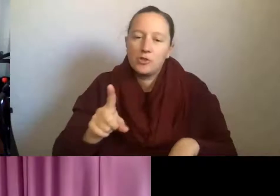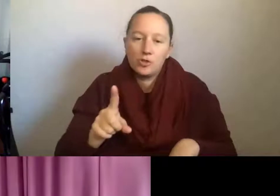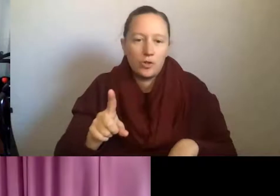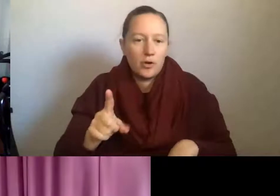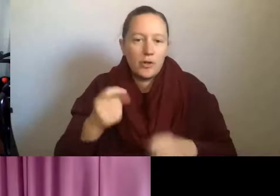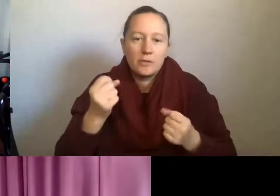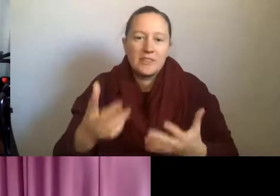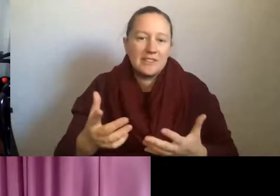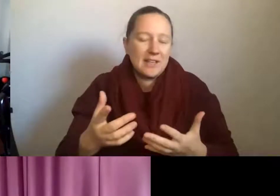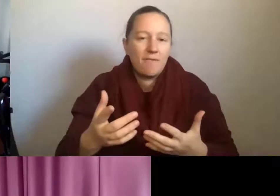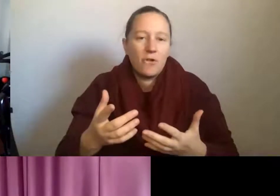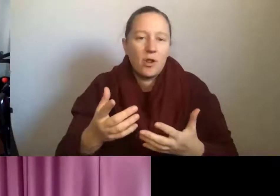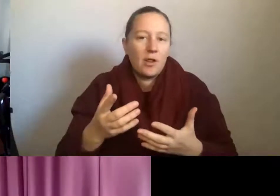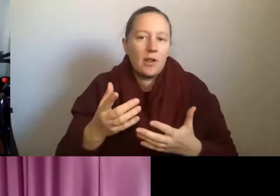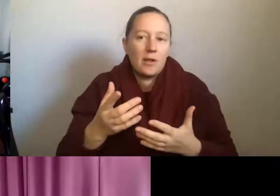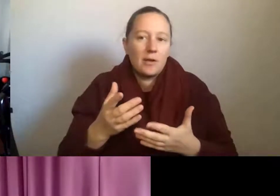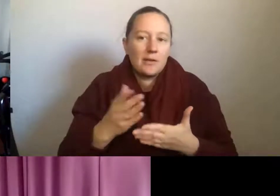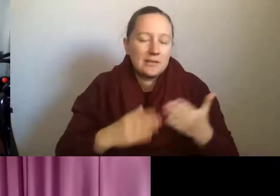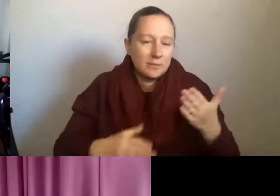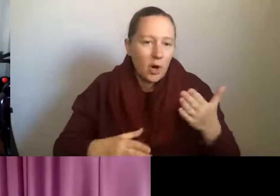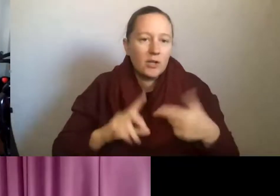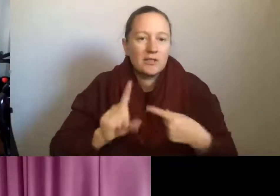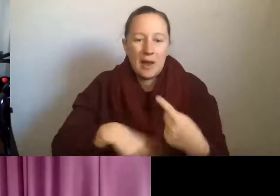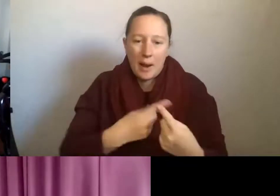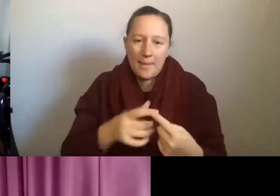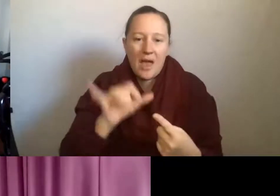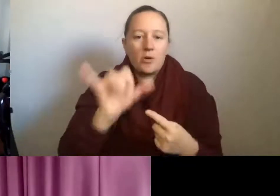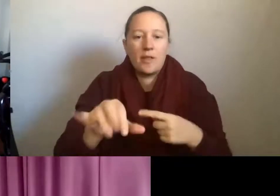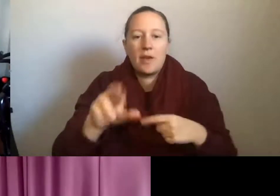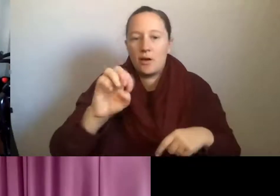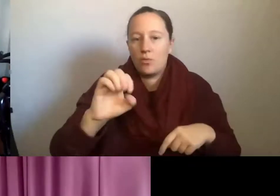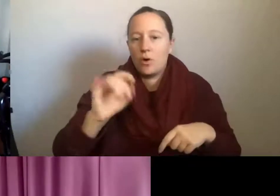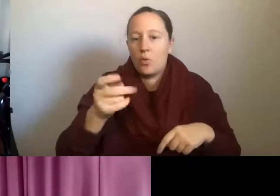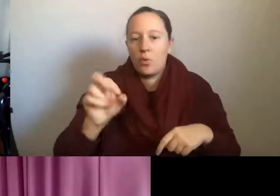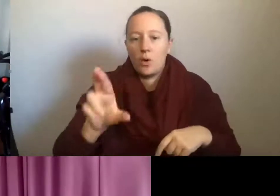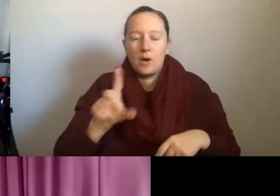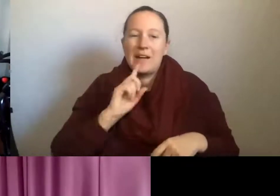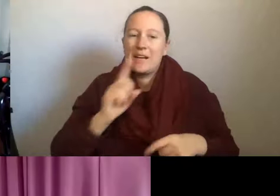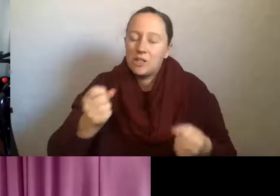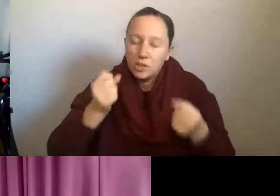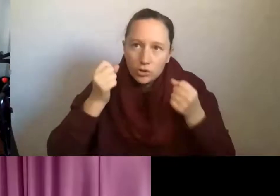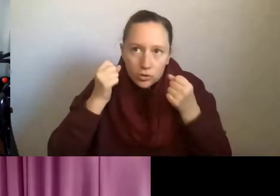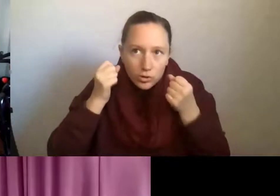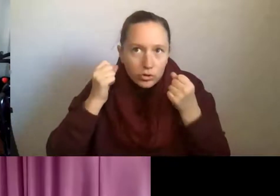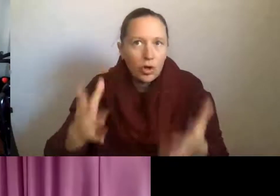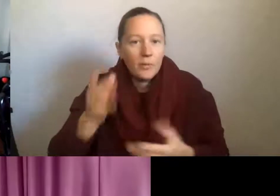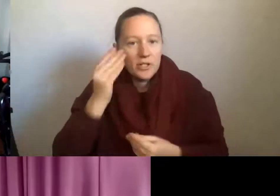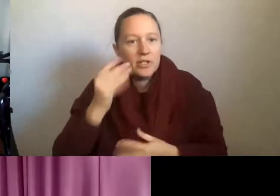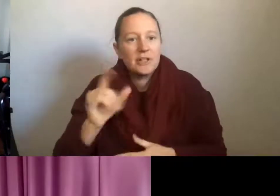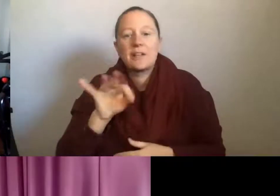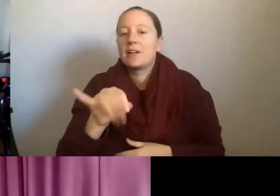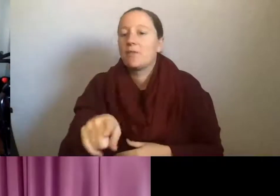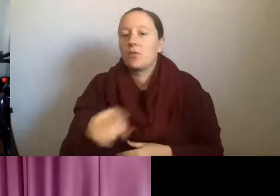at the seminar about RePORTER .. . Sheri Cummins: Yes. Lisa Chadwick: .. . but there is so much information that you can get there and if you're not familiar with it,